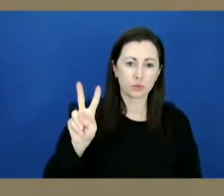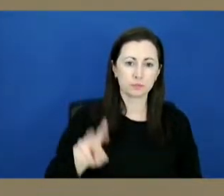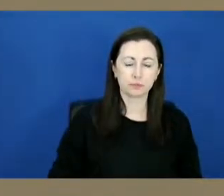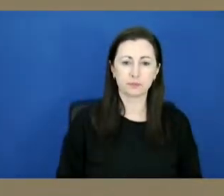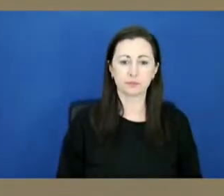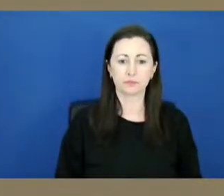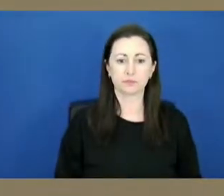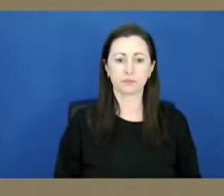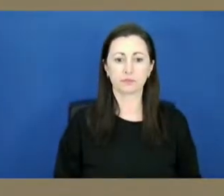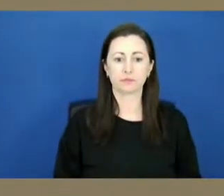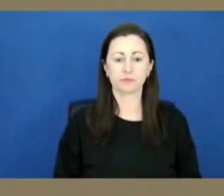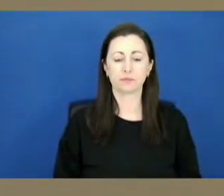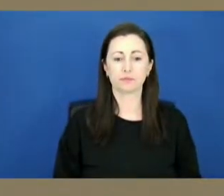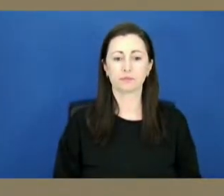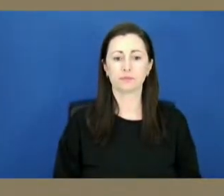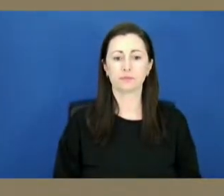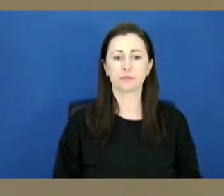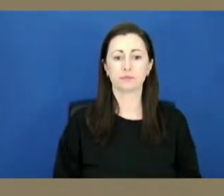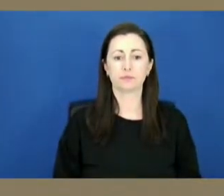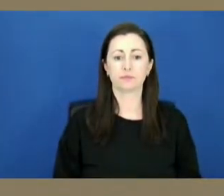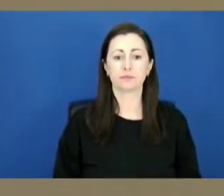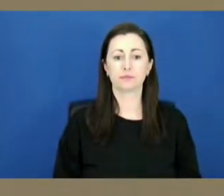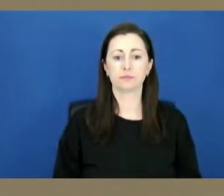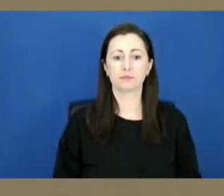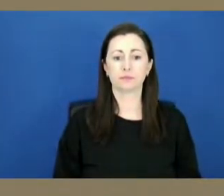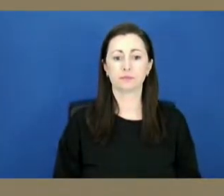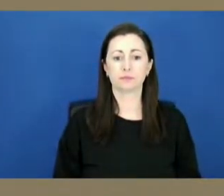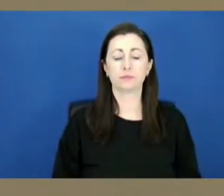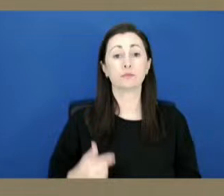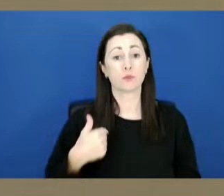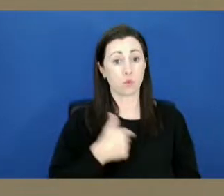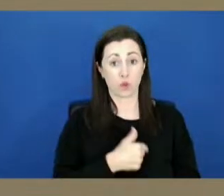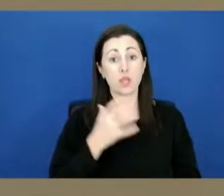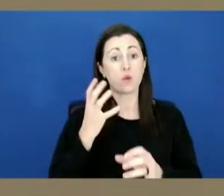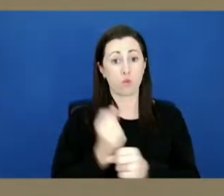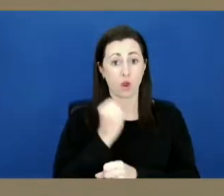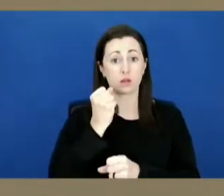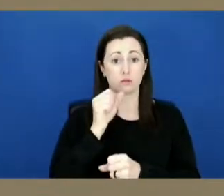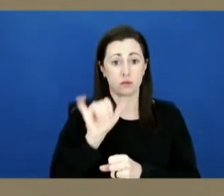AMERICANS.